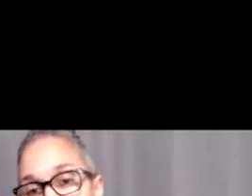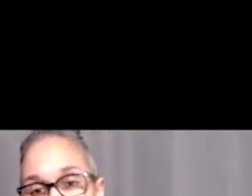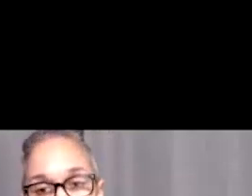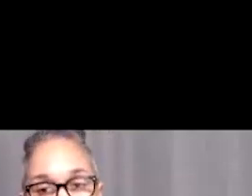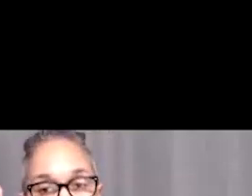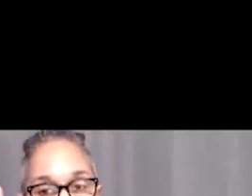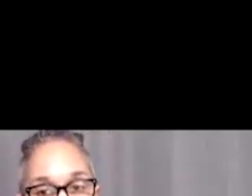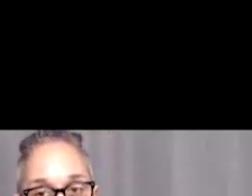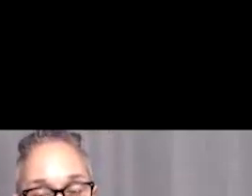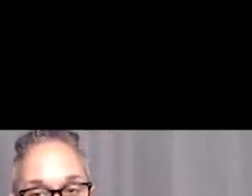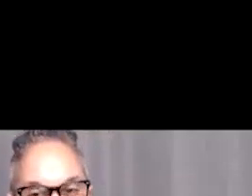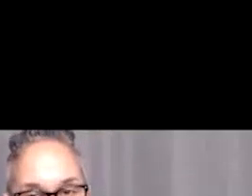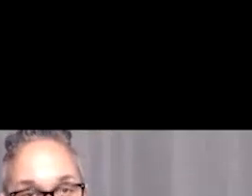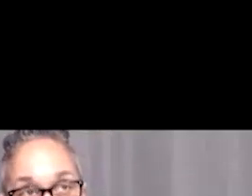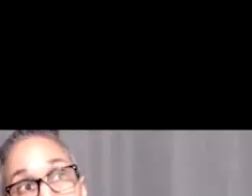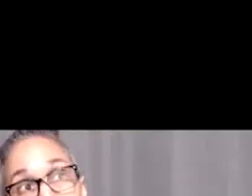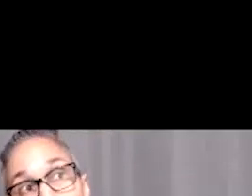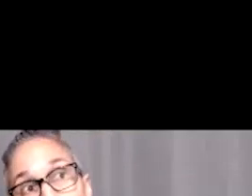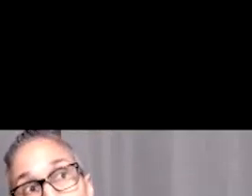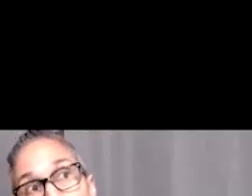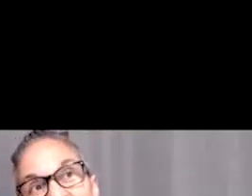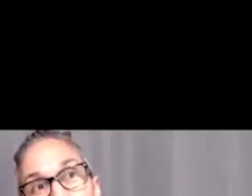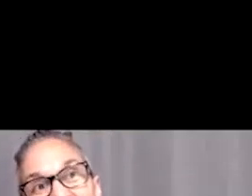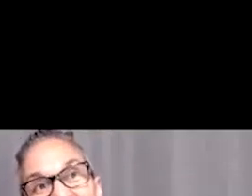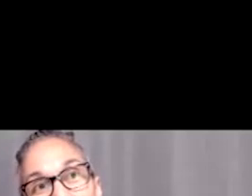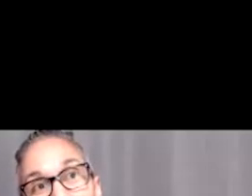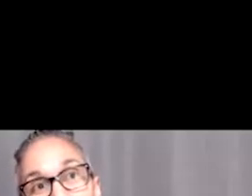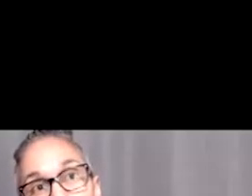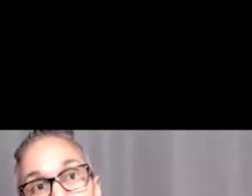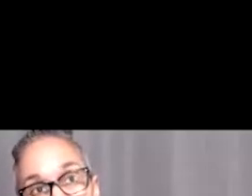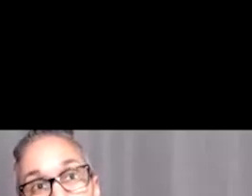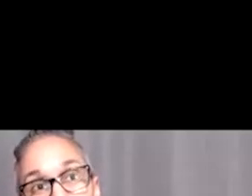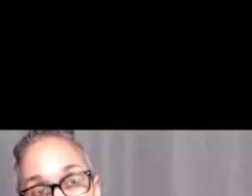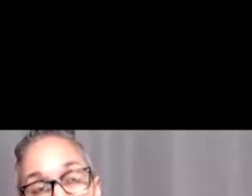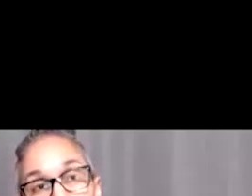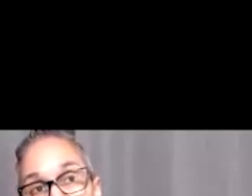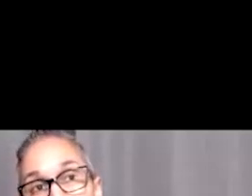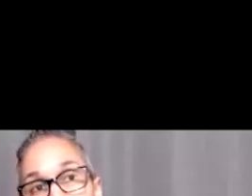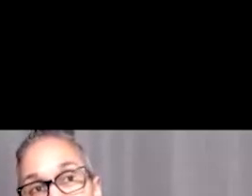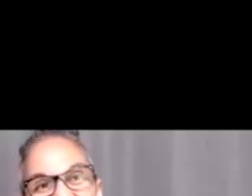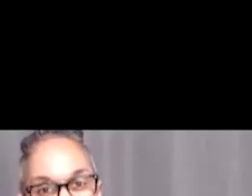And in that case, you should be doing at least two instances of RSI in that course.